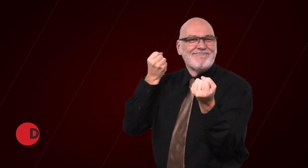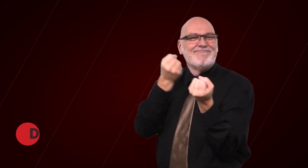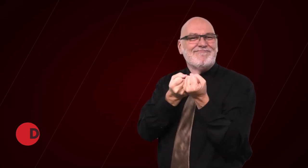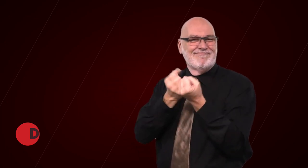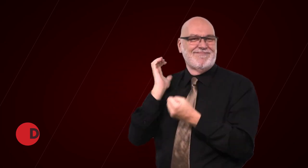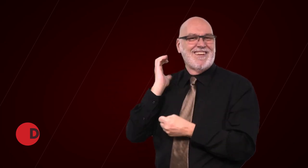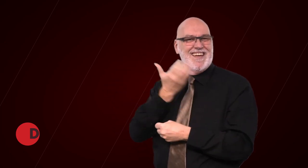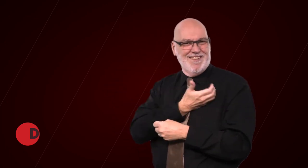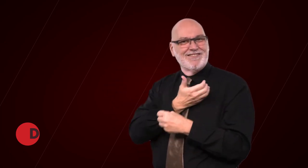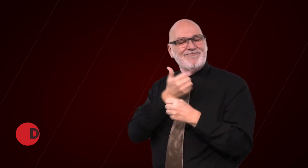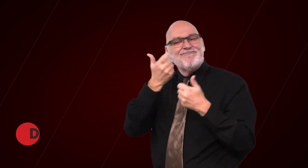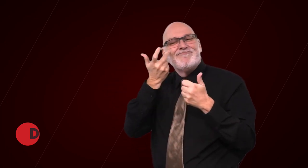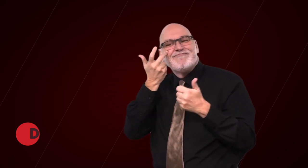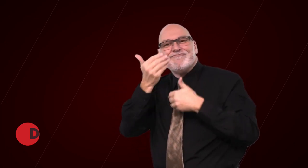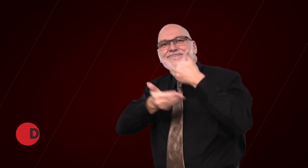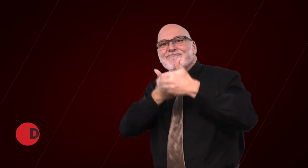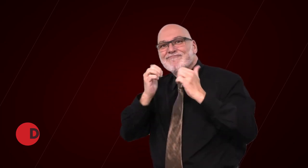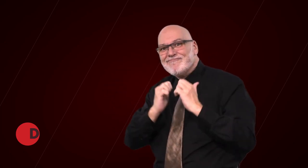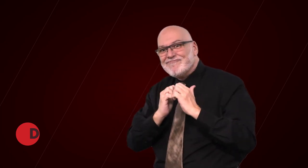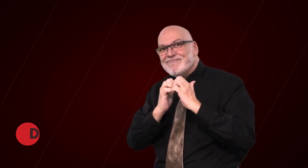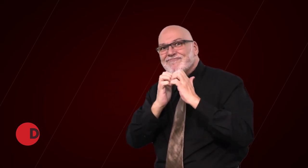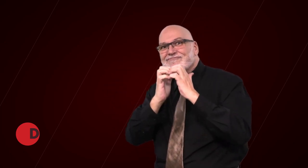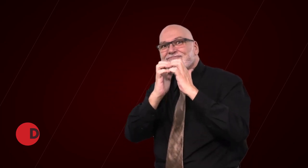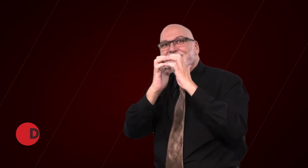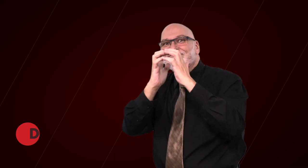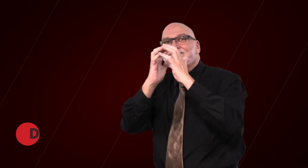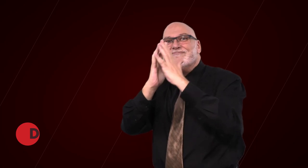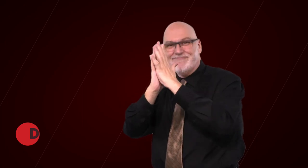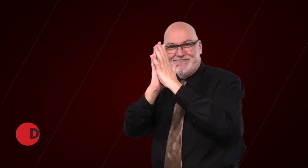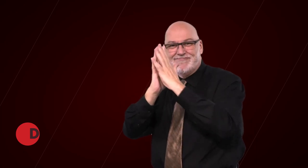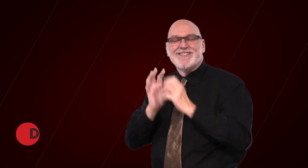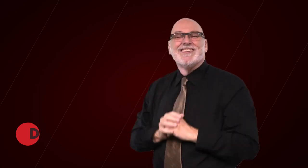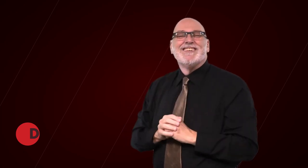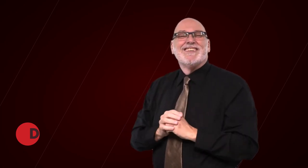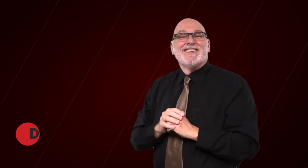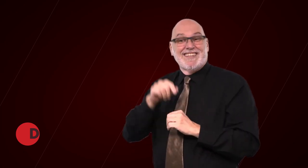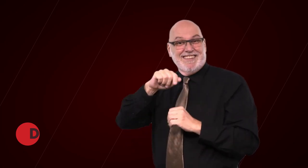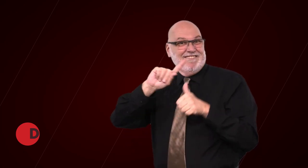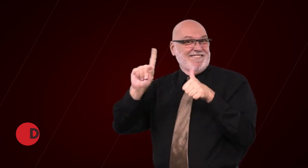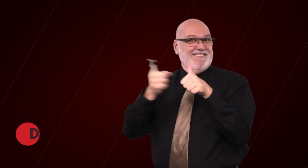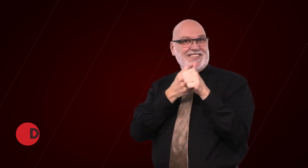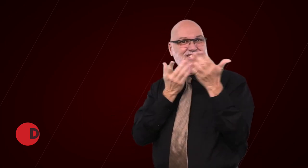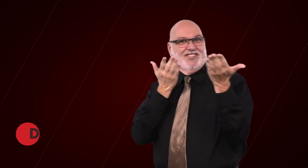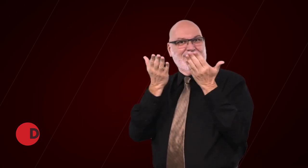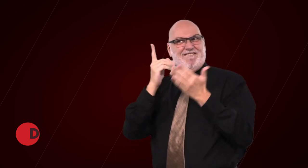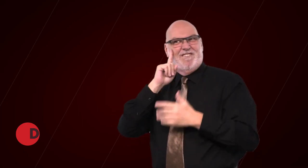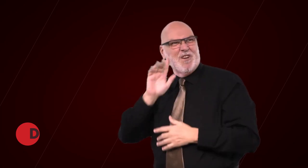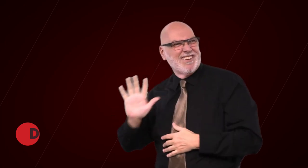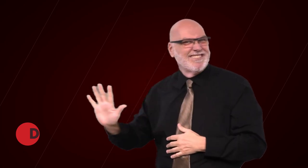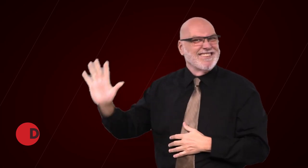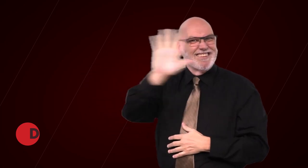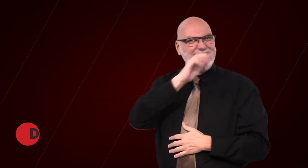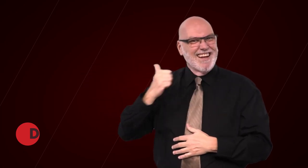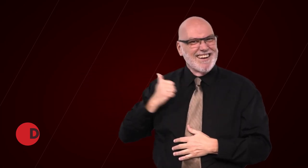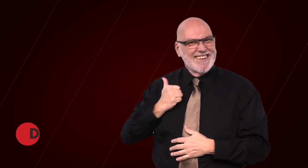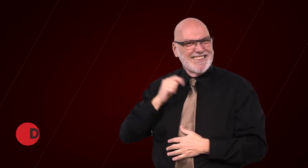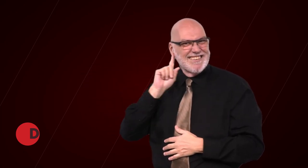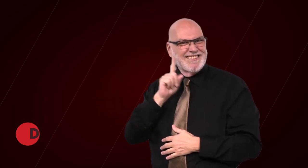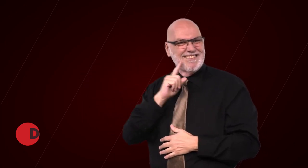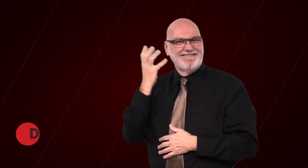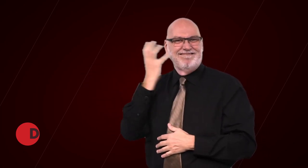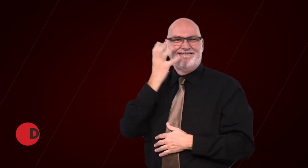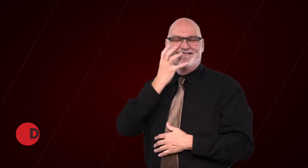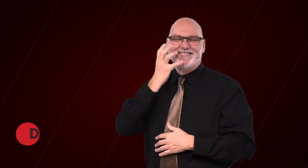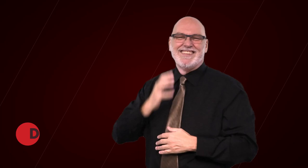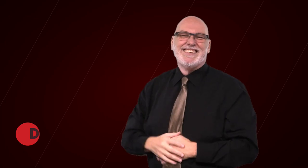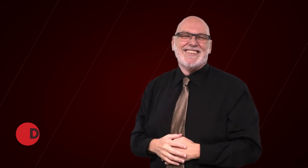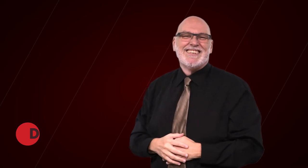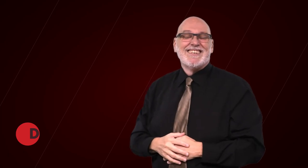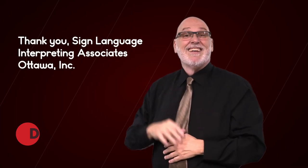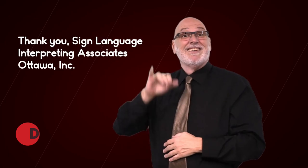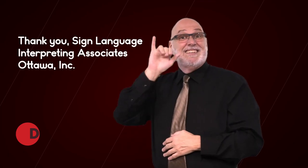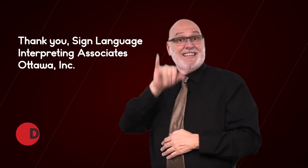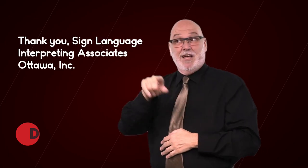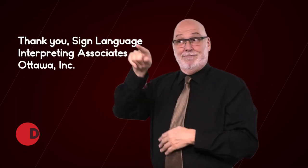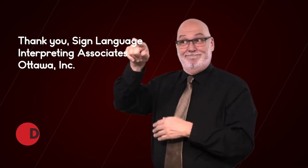support our efforts to launch the first news service for Deaf Canadians.